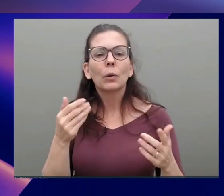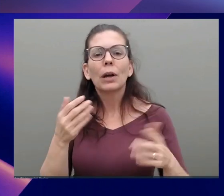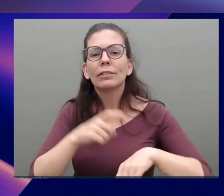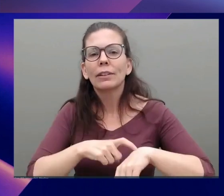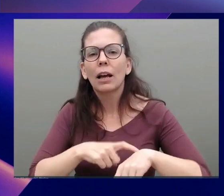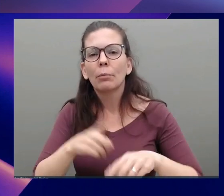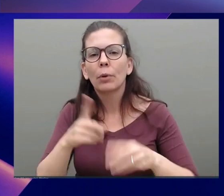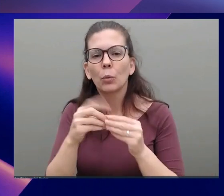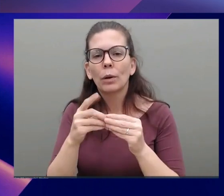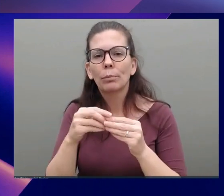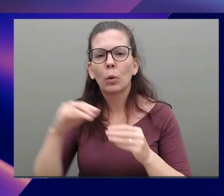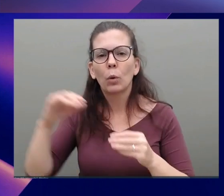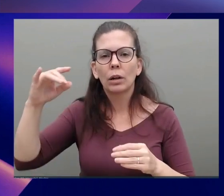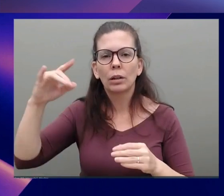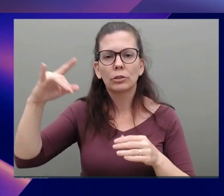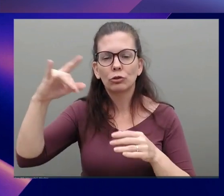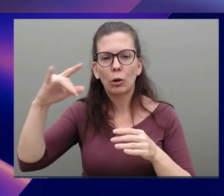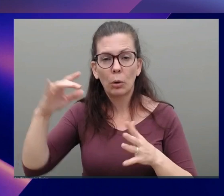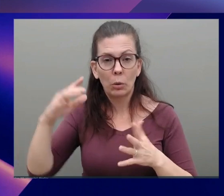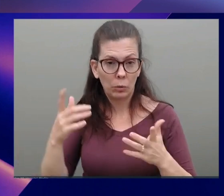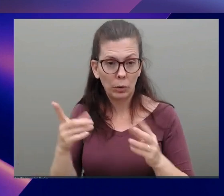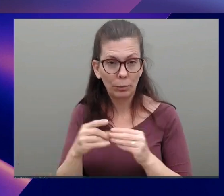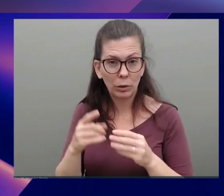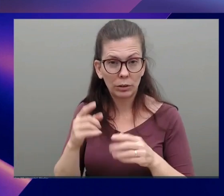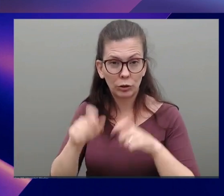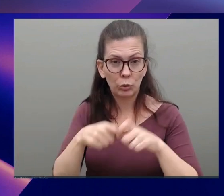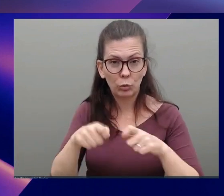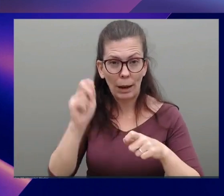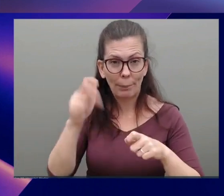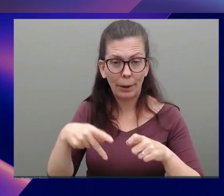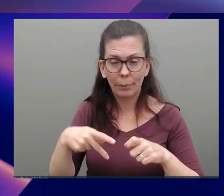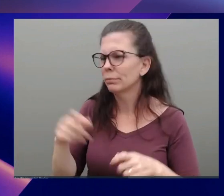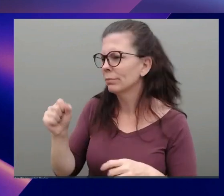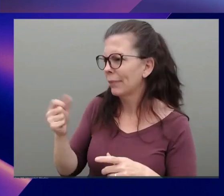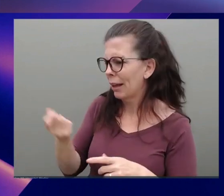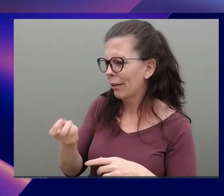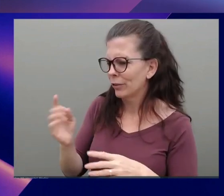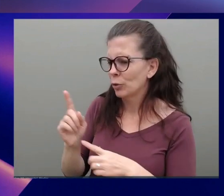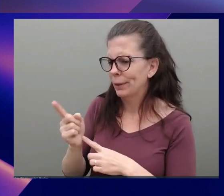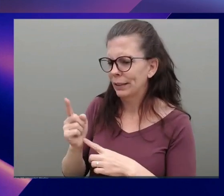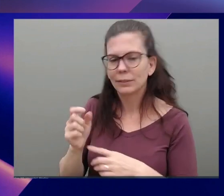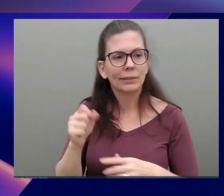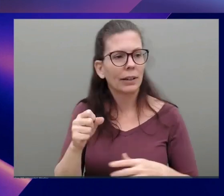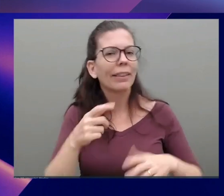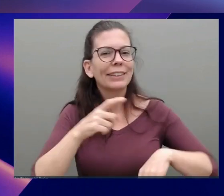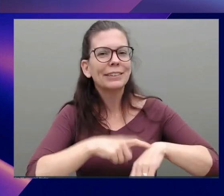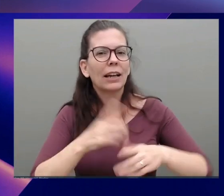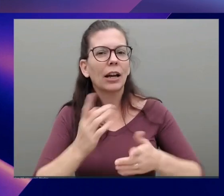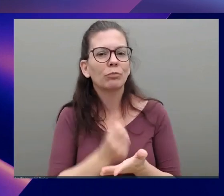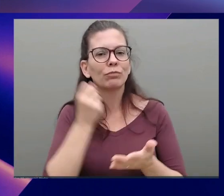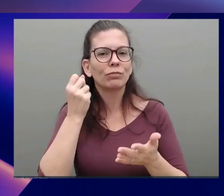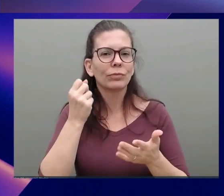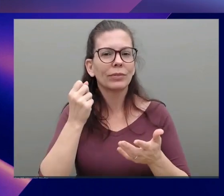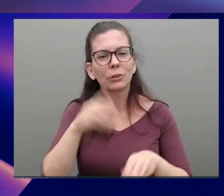I think so, yeah. - Before wrapping up. A few more minutes here. - Let's use this time that we have on the live streaming to pass the most information we can to our audience,